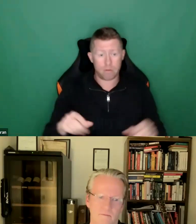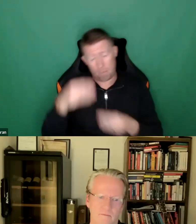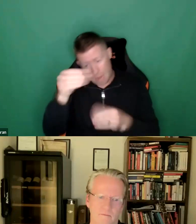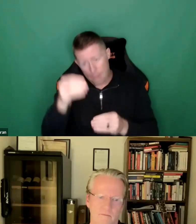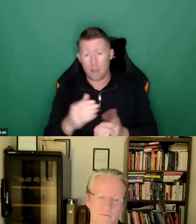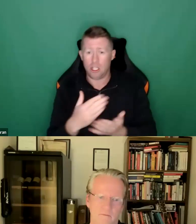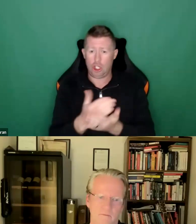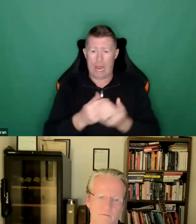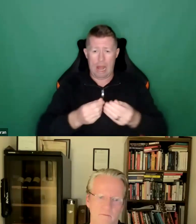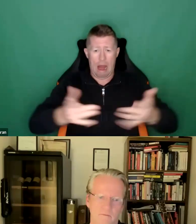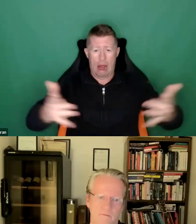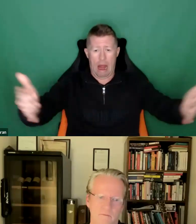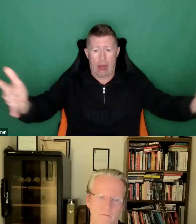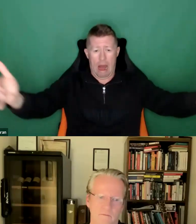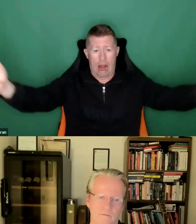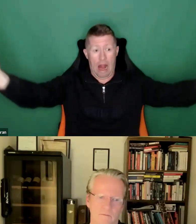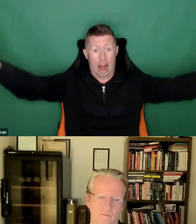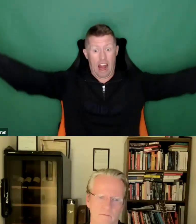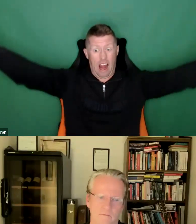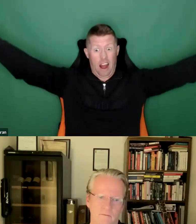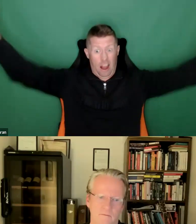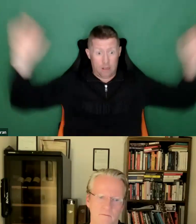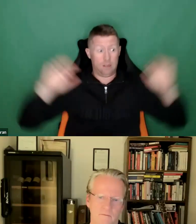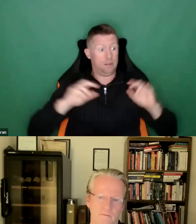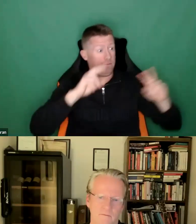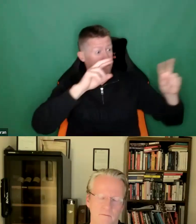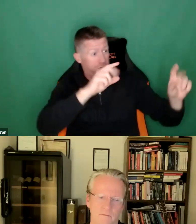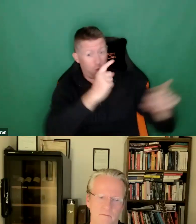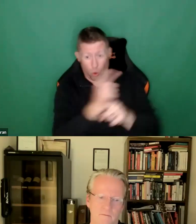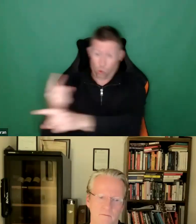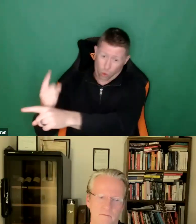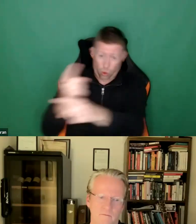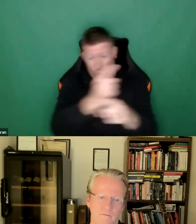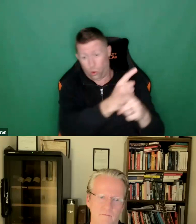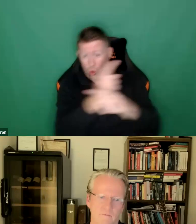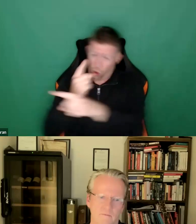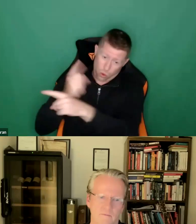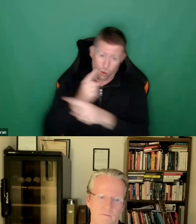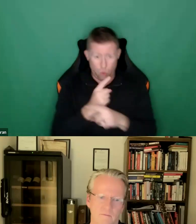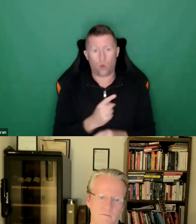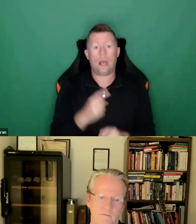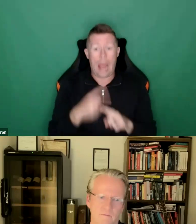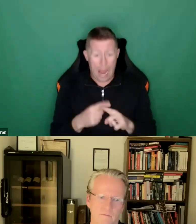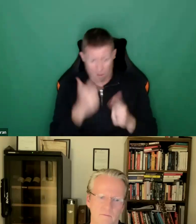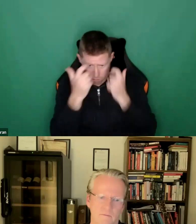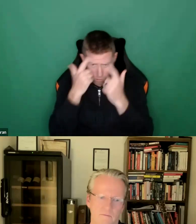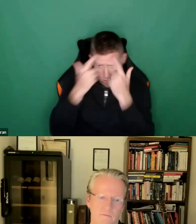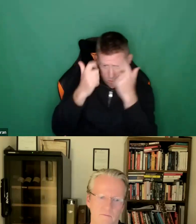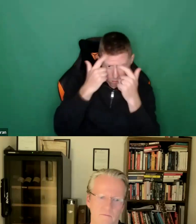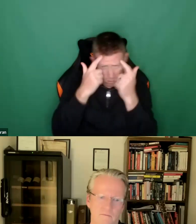about it without saying let's do this. Talked about the randomised controlled trial, but other than that. I think the next thing